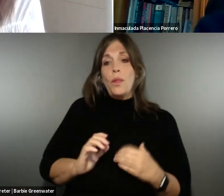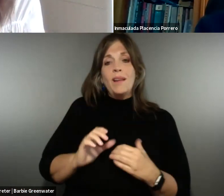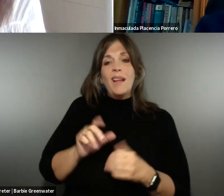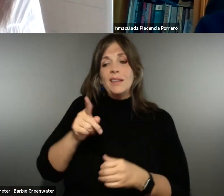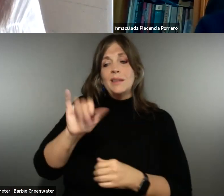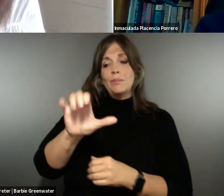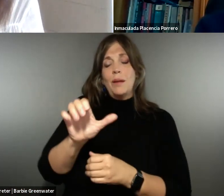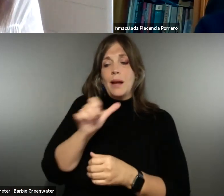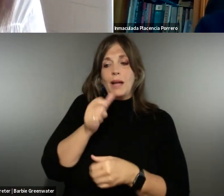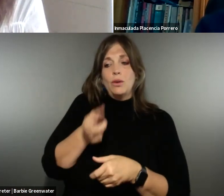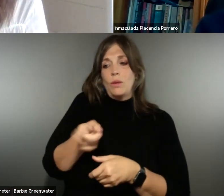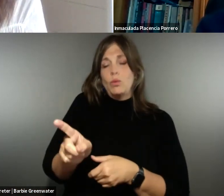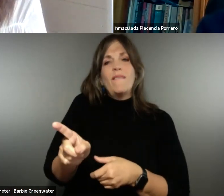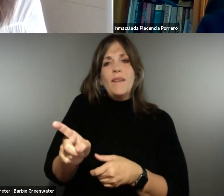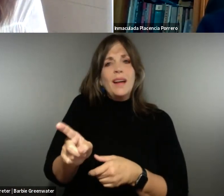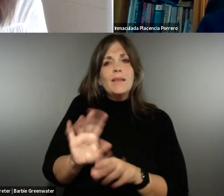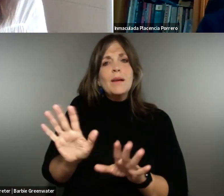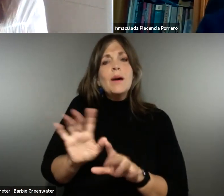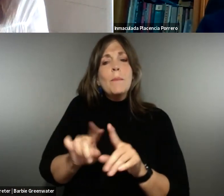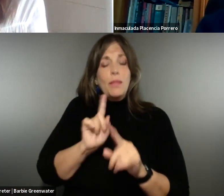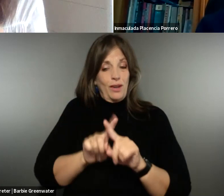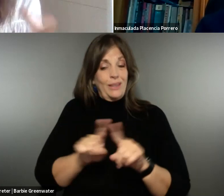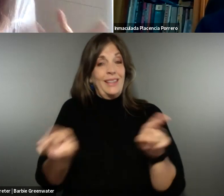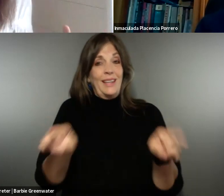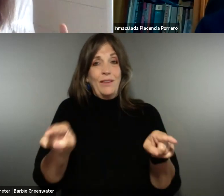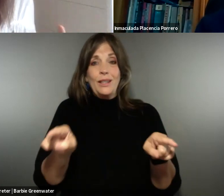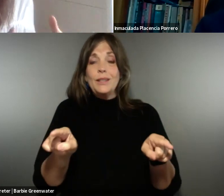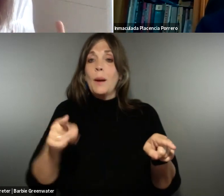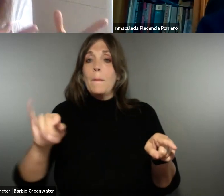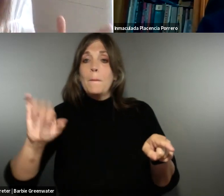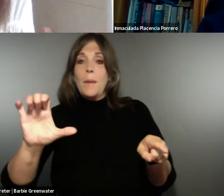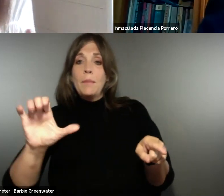prepare. And I don't want to offend our